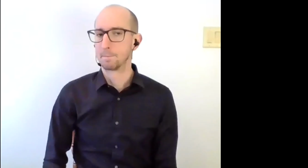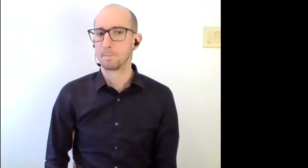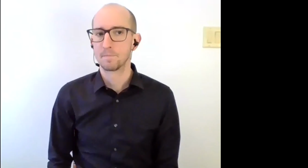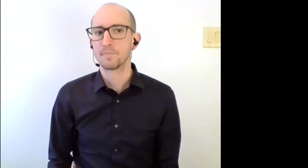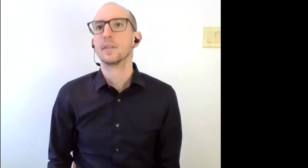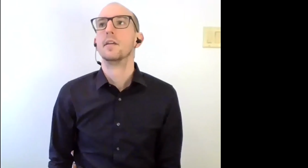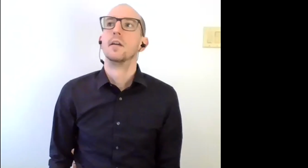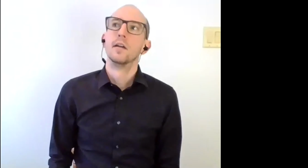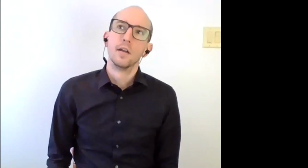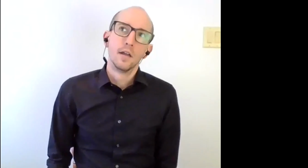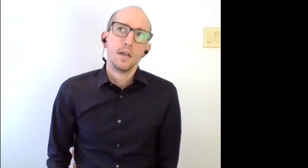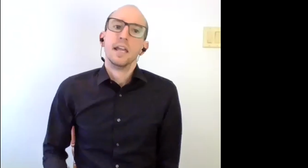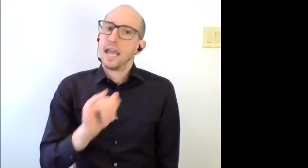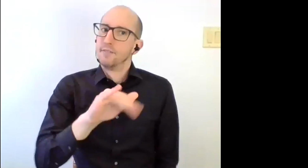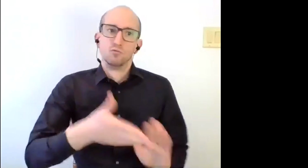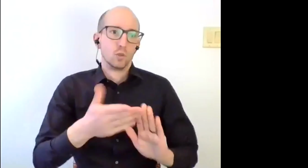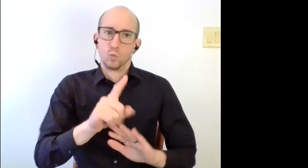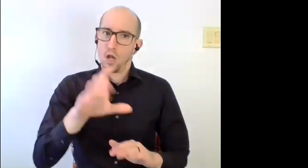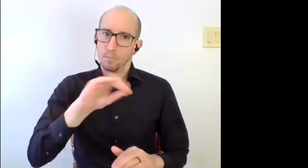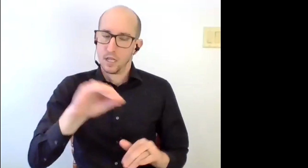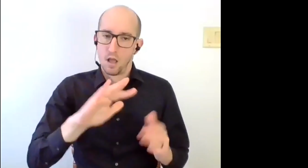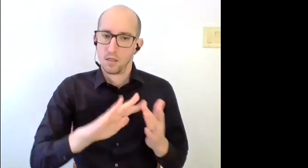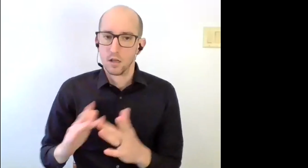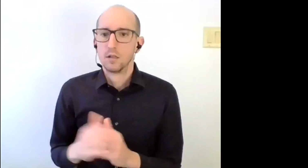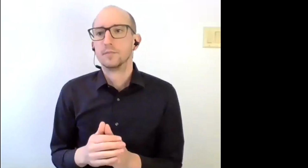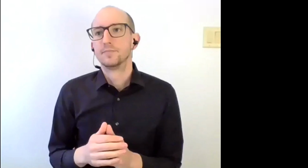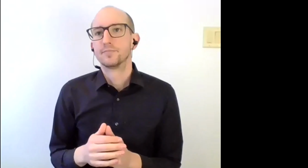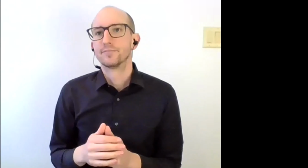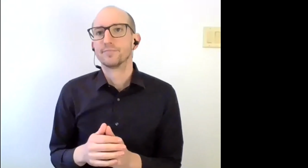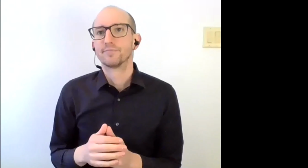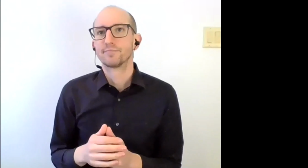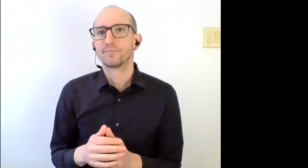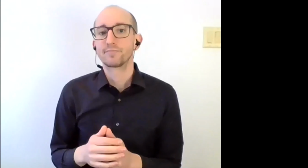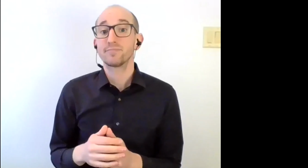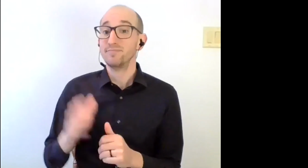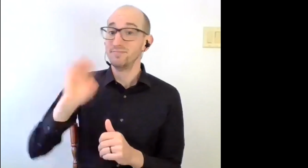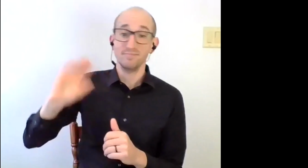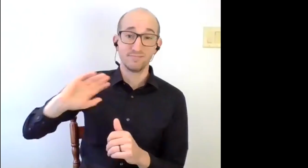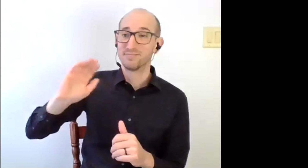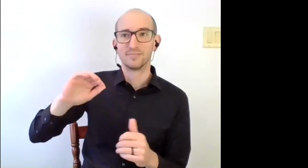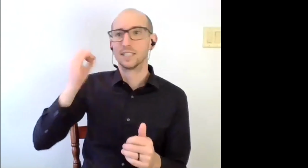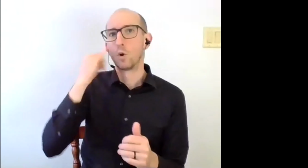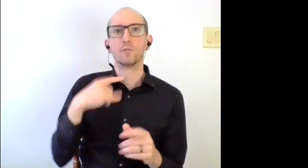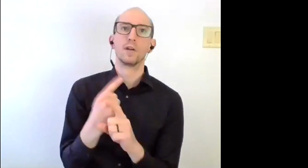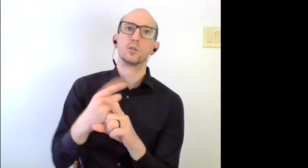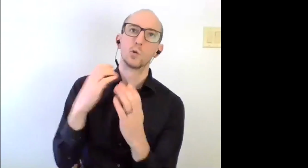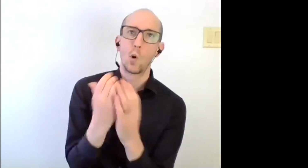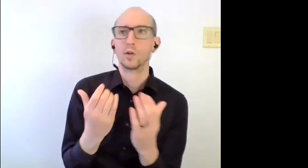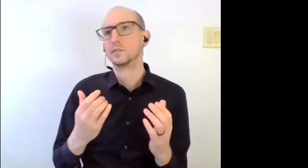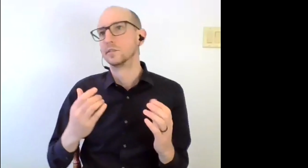don't have face-to-face exoan foarnt a sin component for the synchronous, say